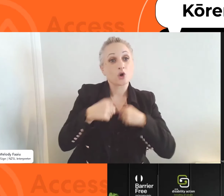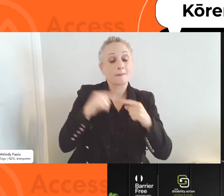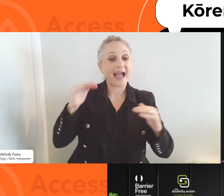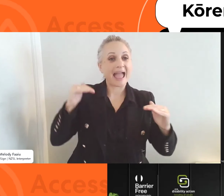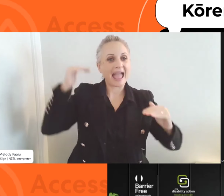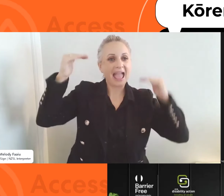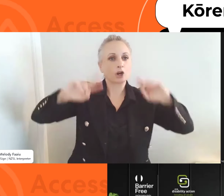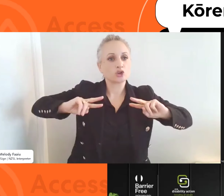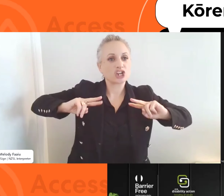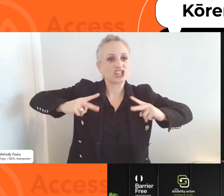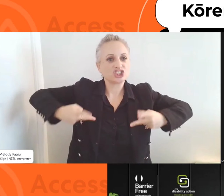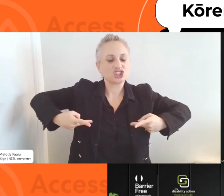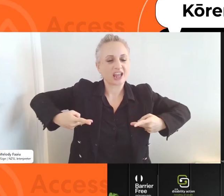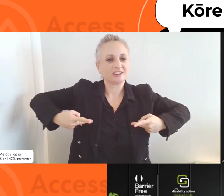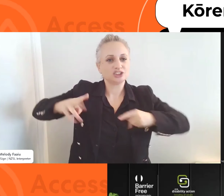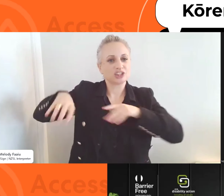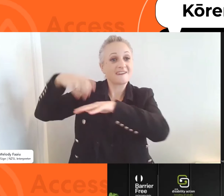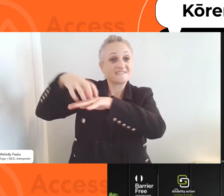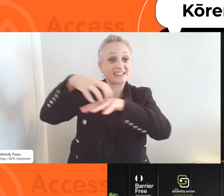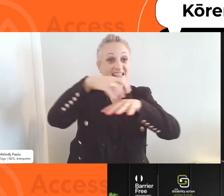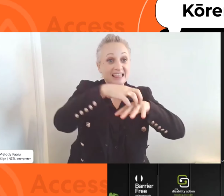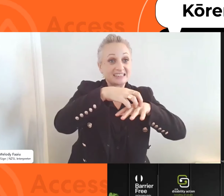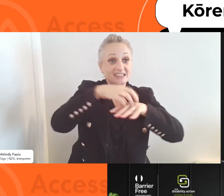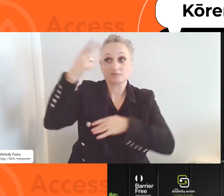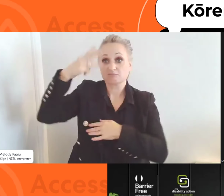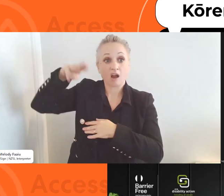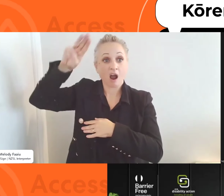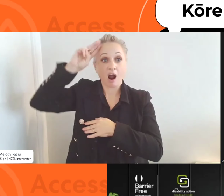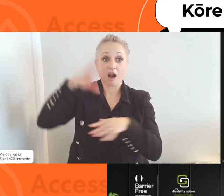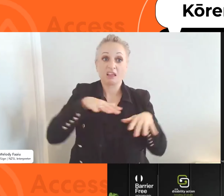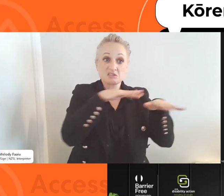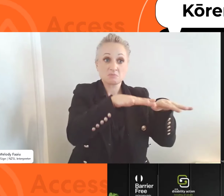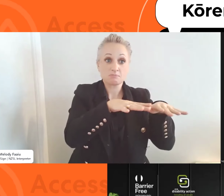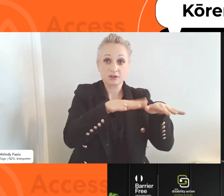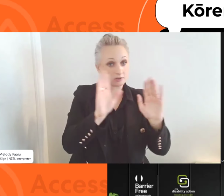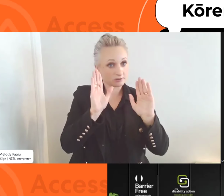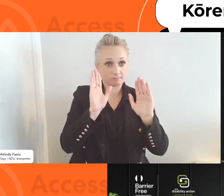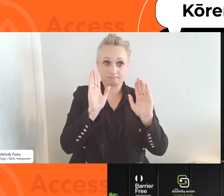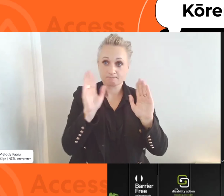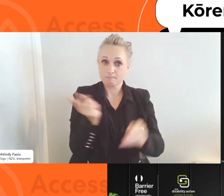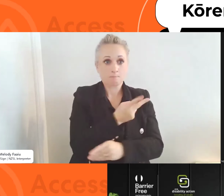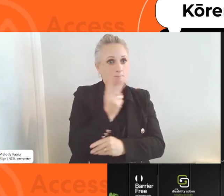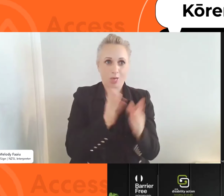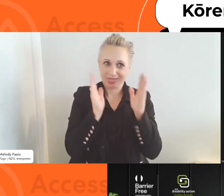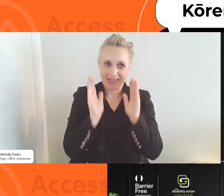in both Irish and British standards, when we talk about that to people